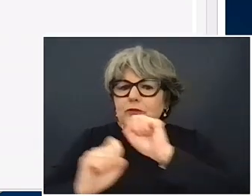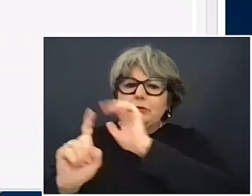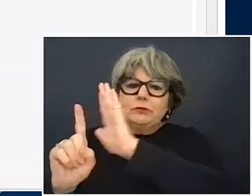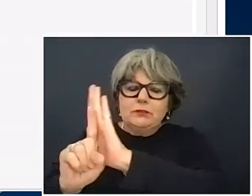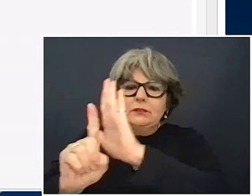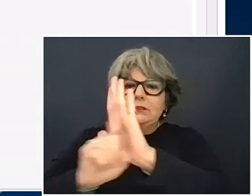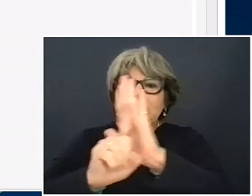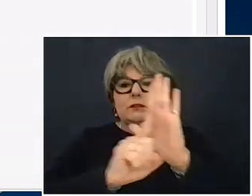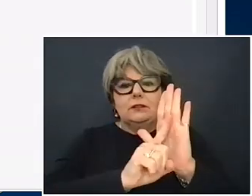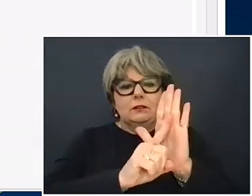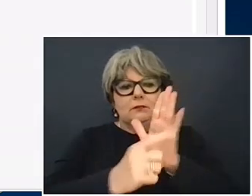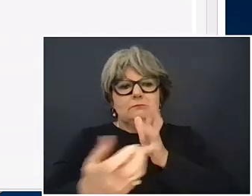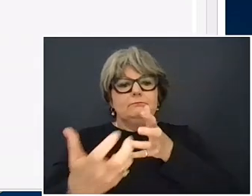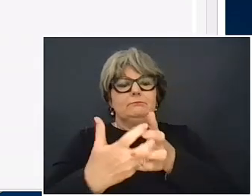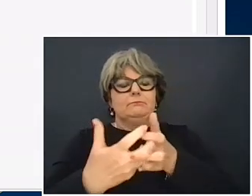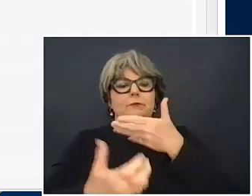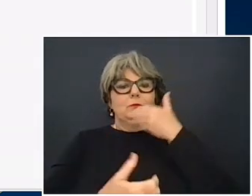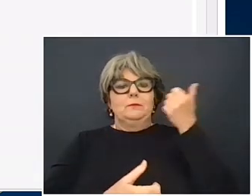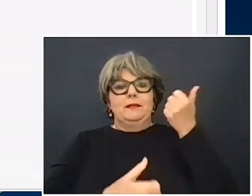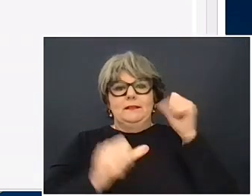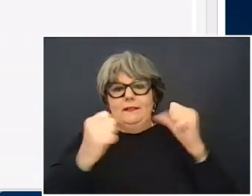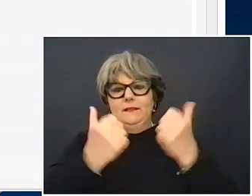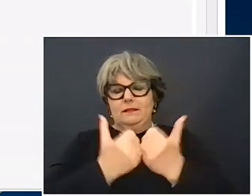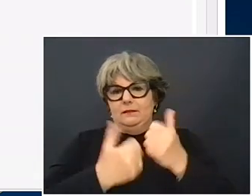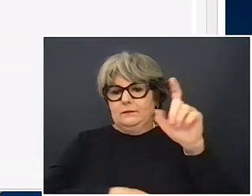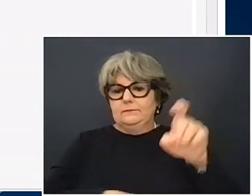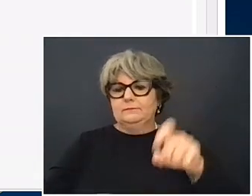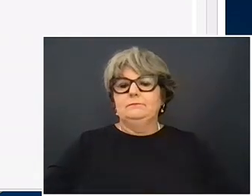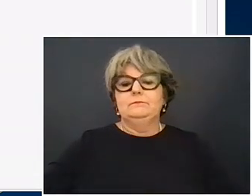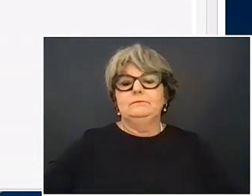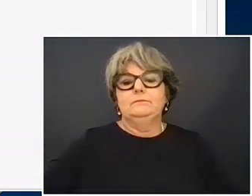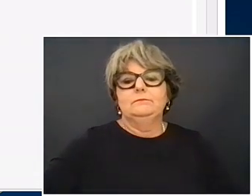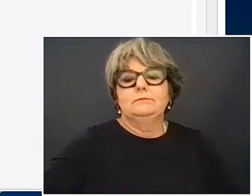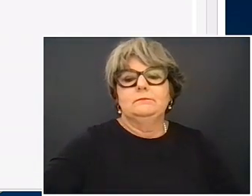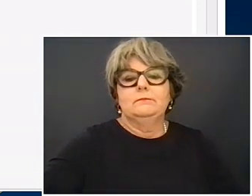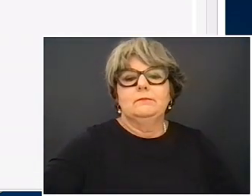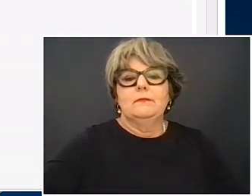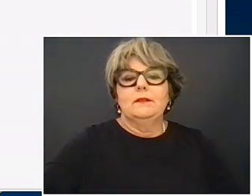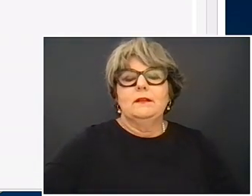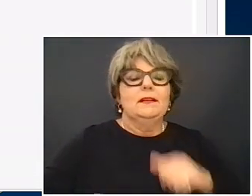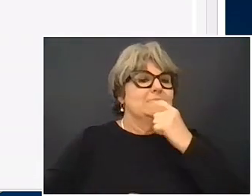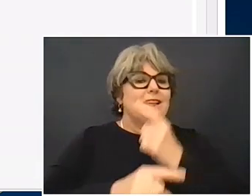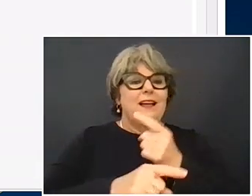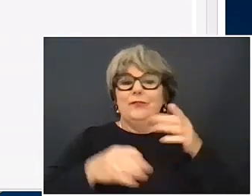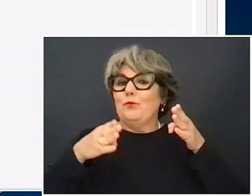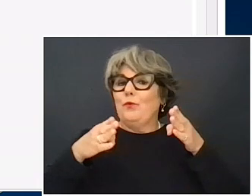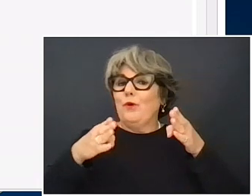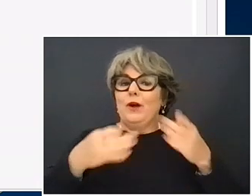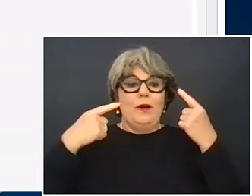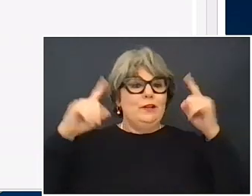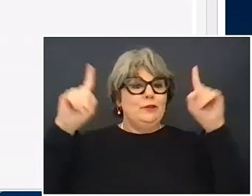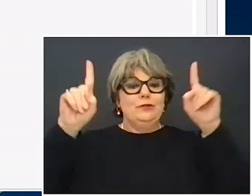to do it. I think it is not the right way to achieve the openness that you want.